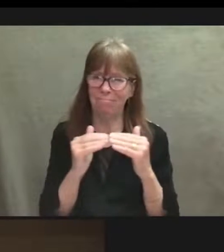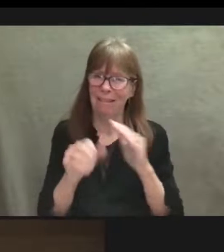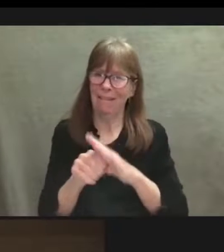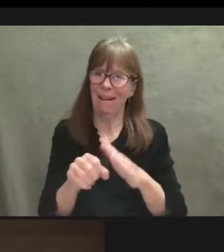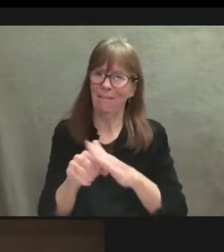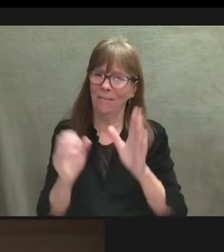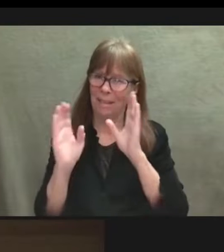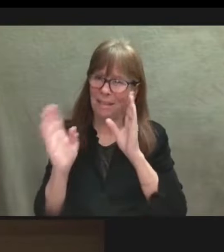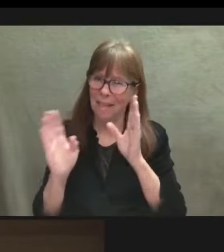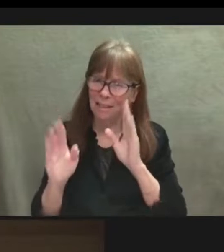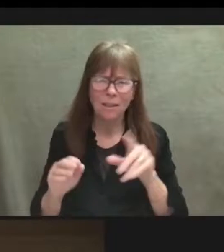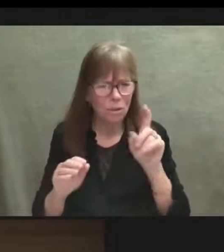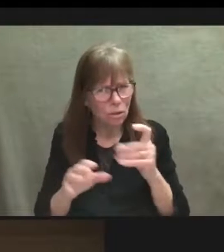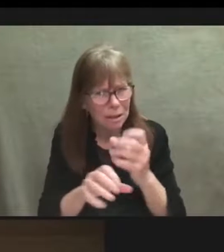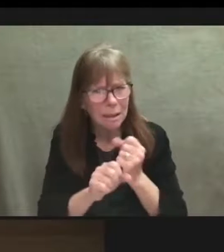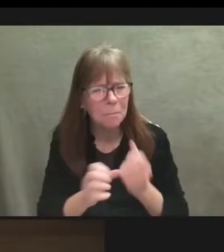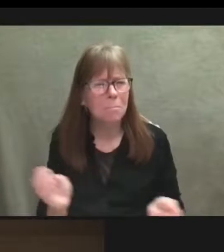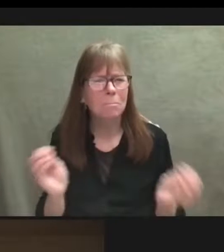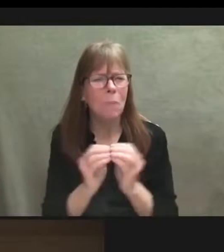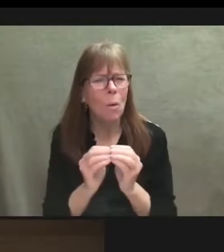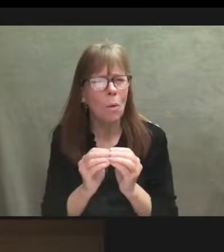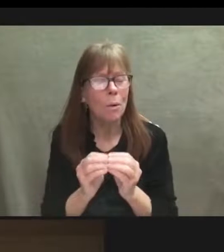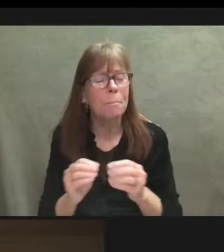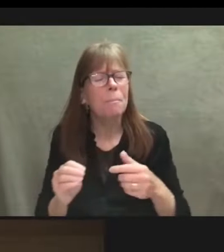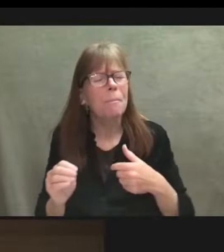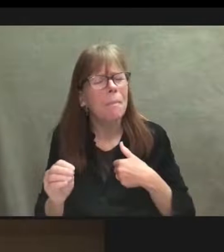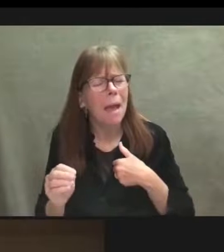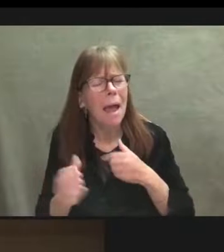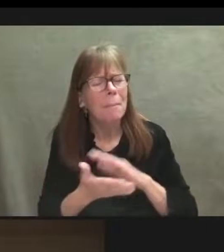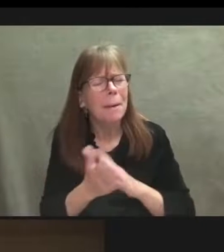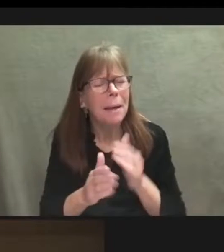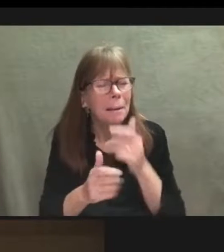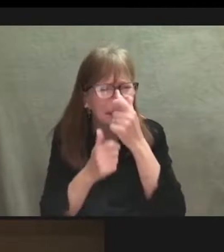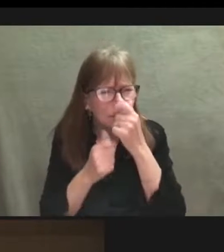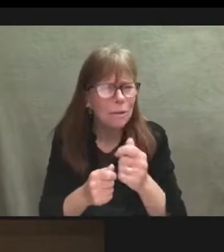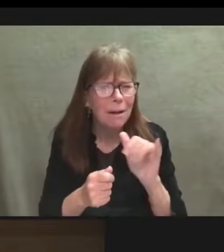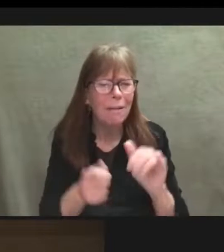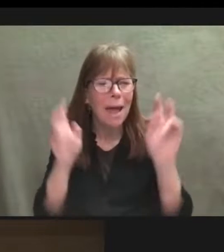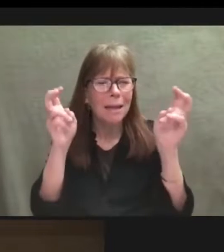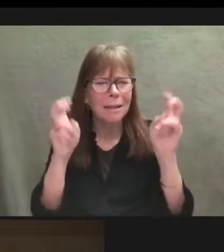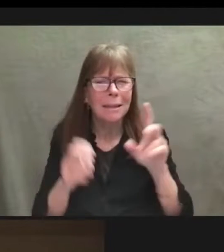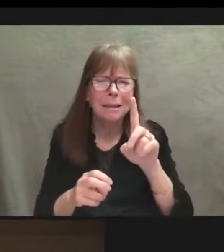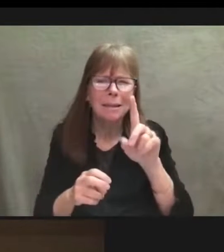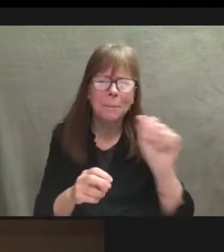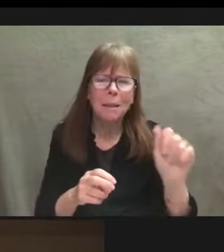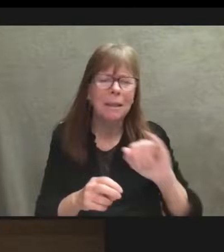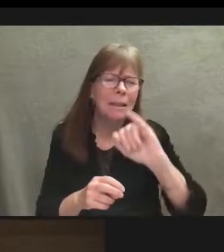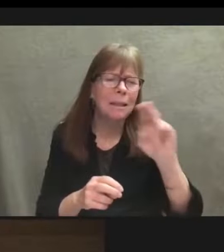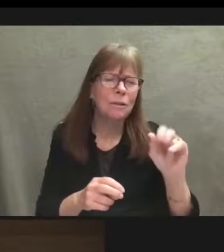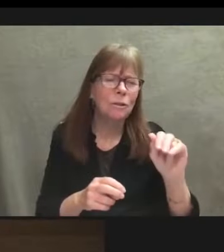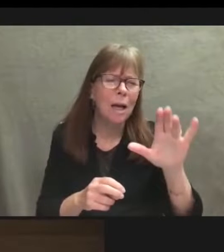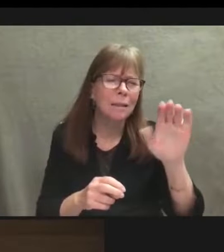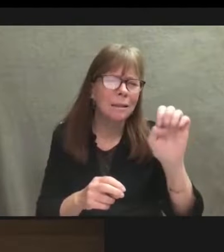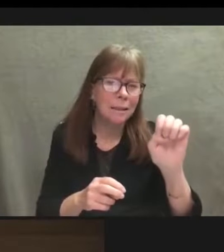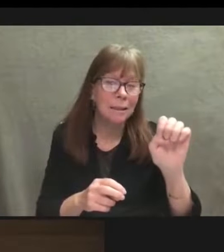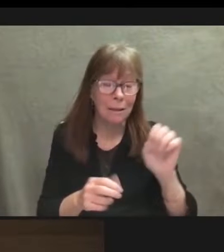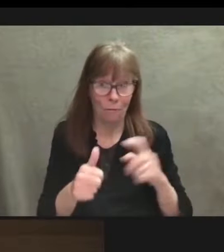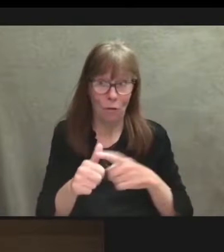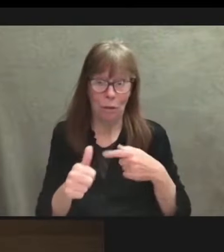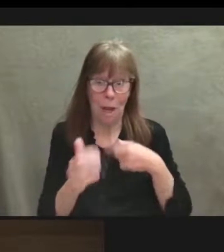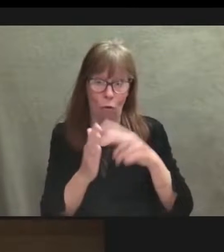you know, I got interested in disability justice after reading your book, Disability Visibility.